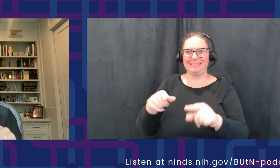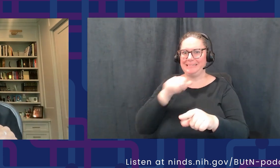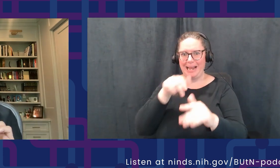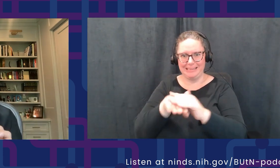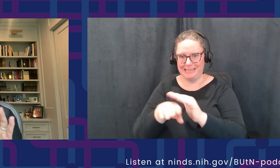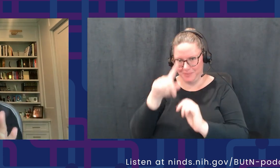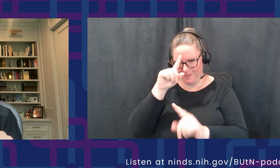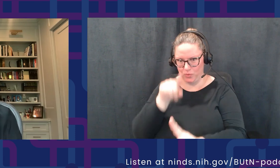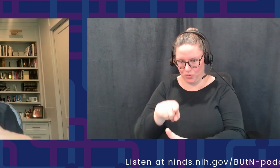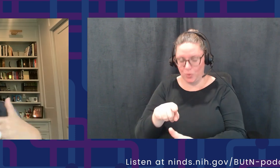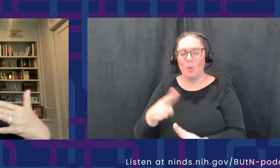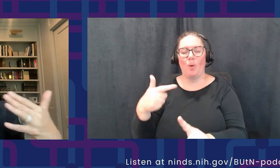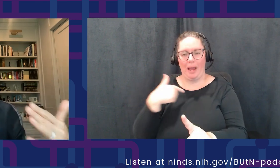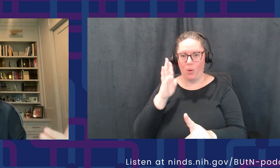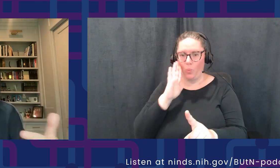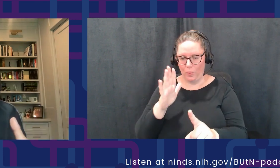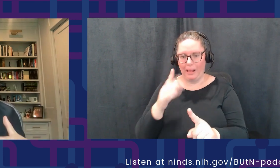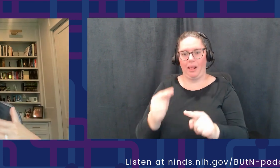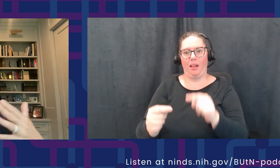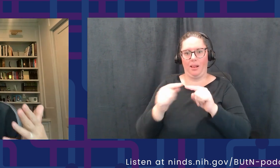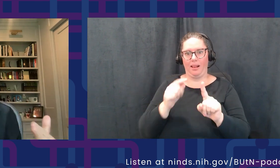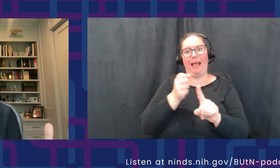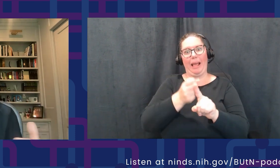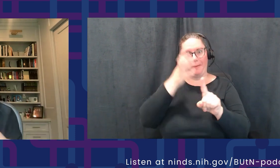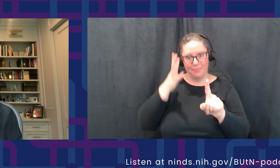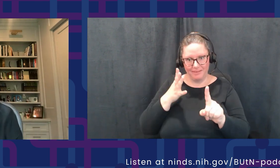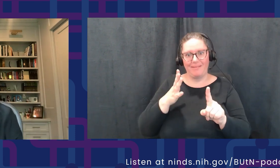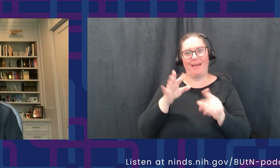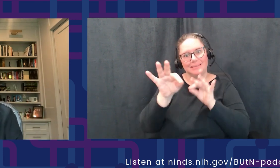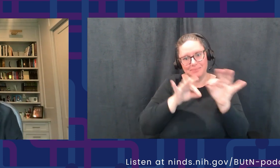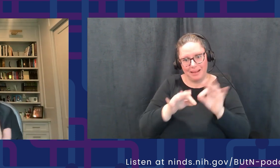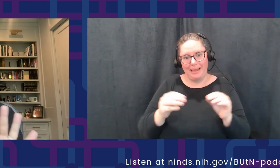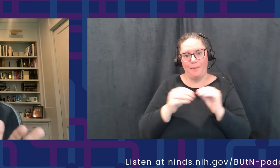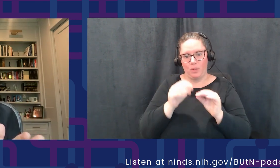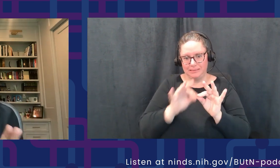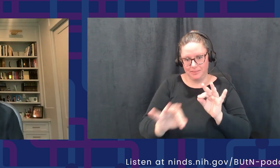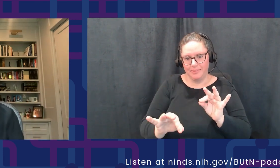I immediately amplify it or try to explain it more simply. I do that.